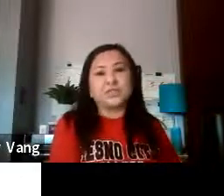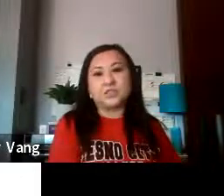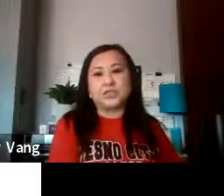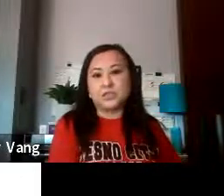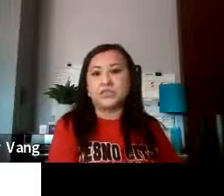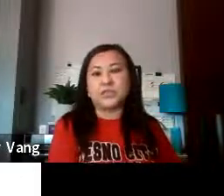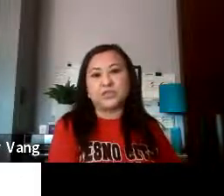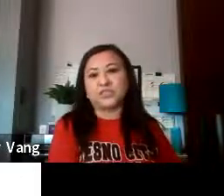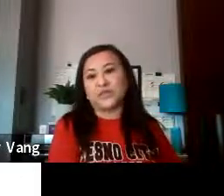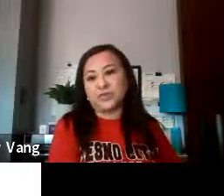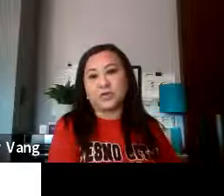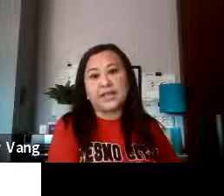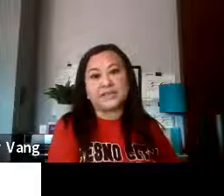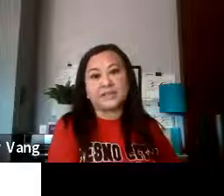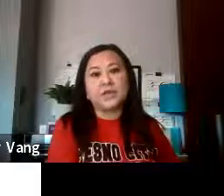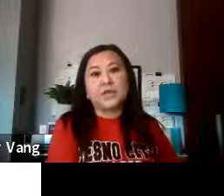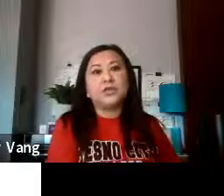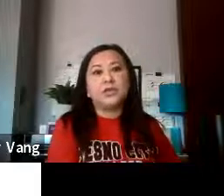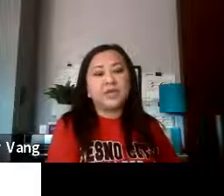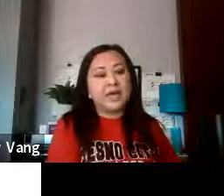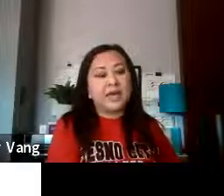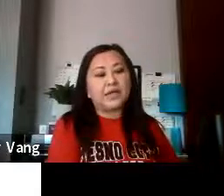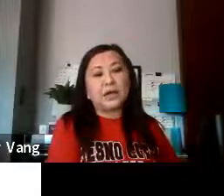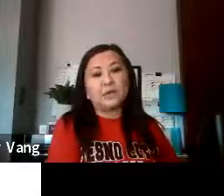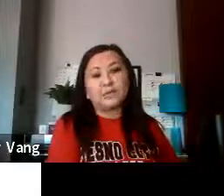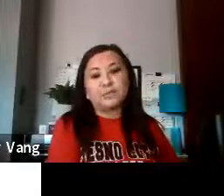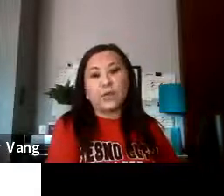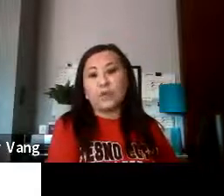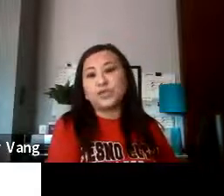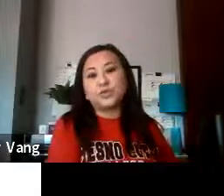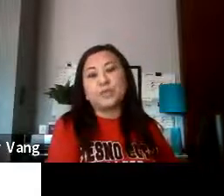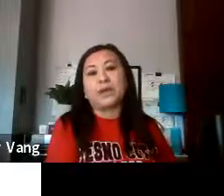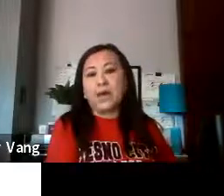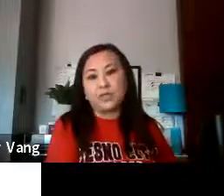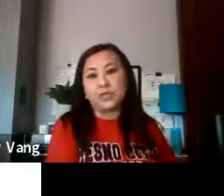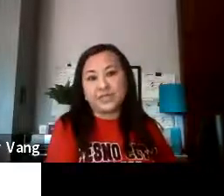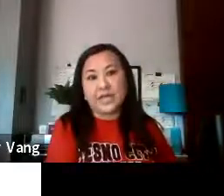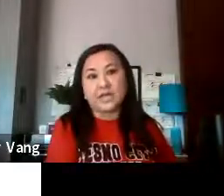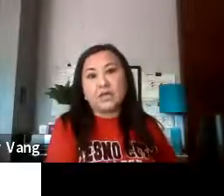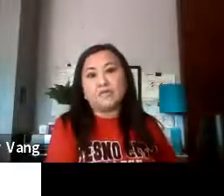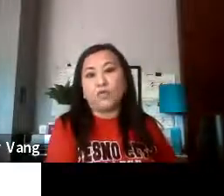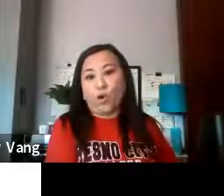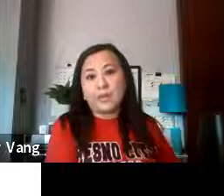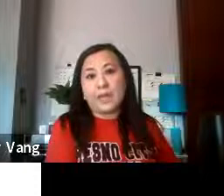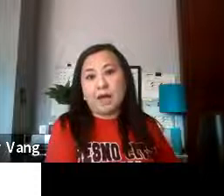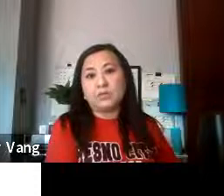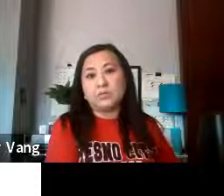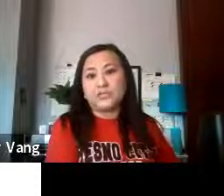assist students to be more successful in your classes, you can, like what you're doing right now, you can stay informed about the